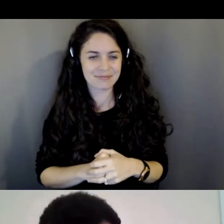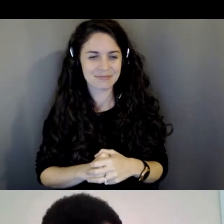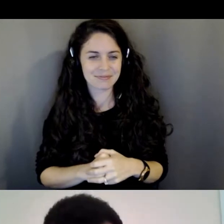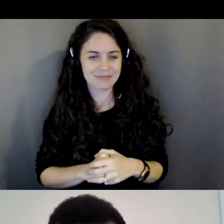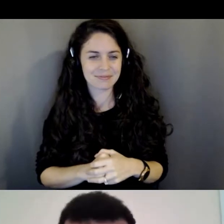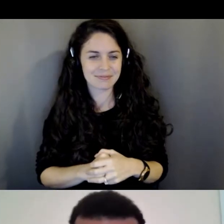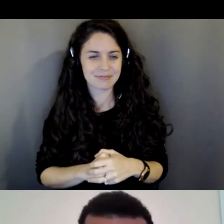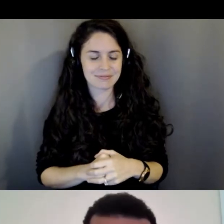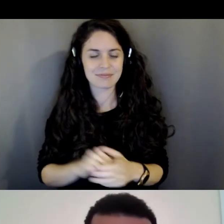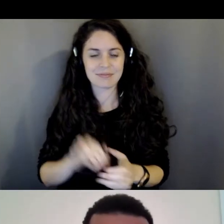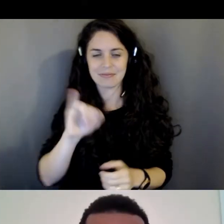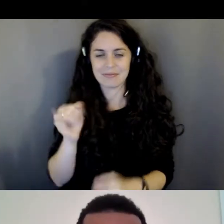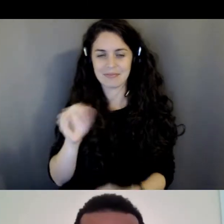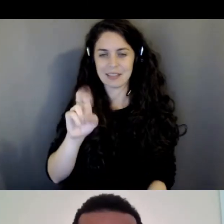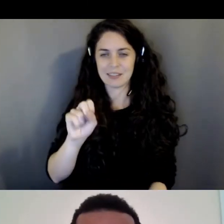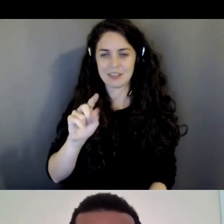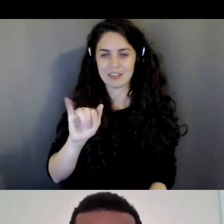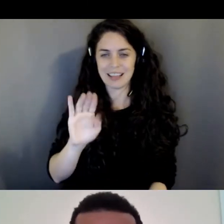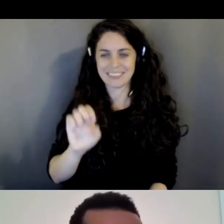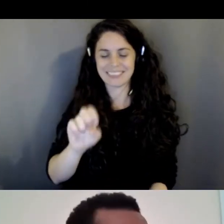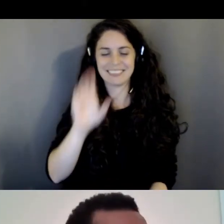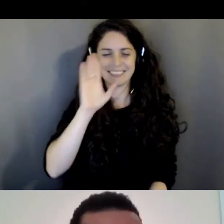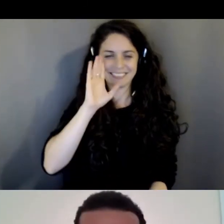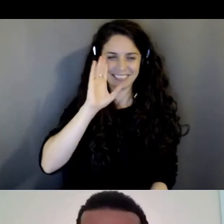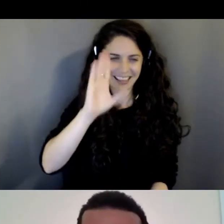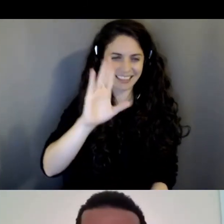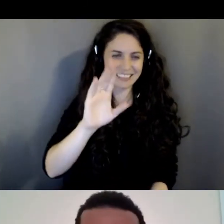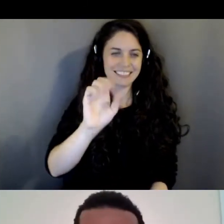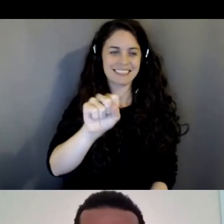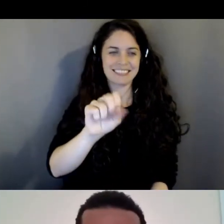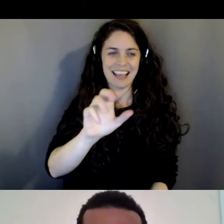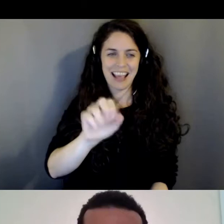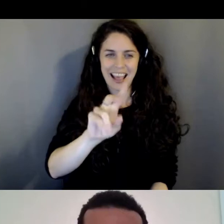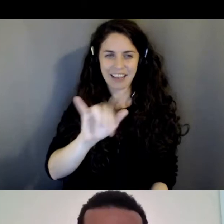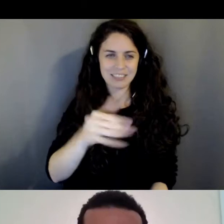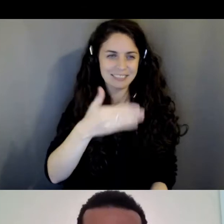Yeah, so, Ashley, thank you very much for having me at this point in time.